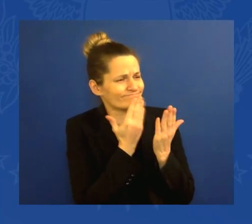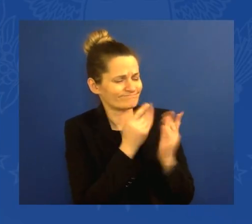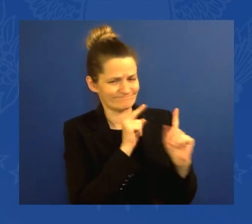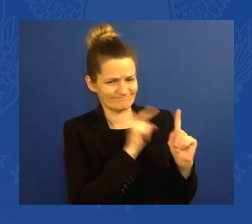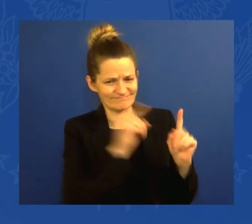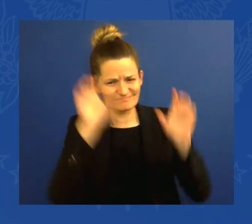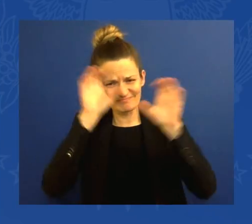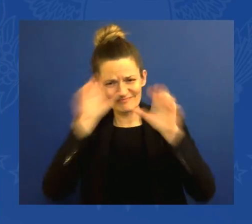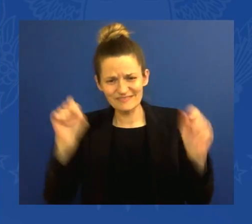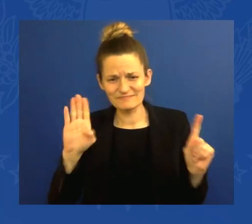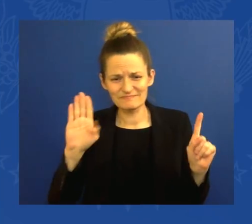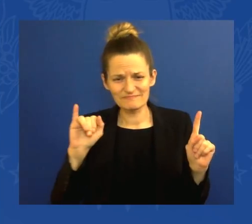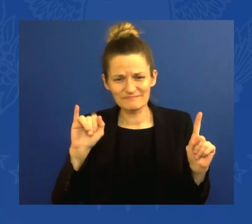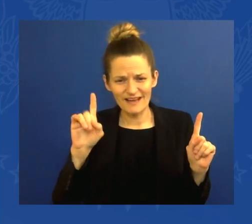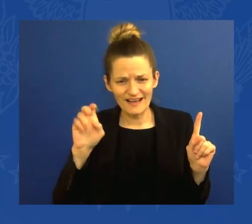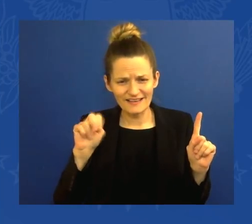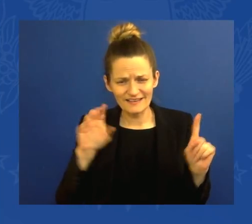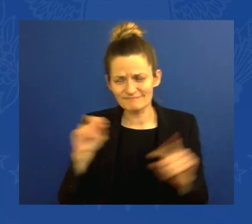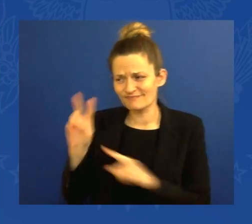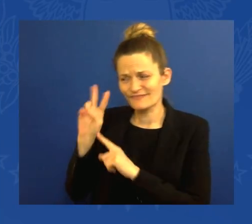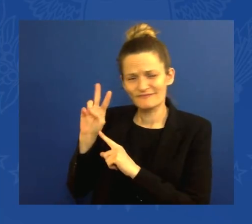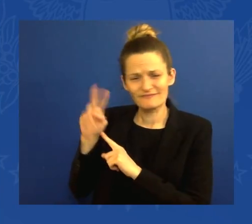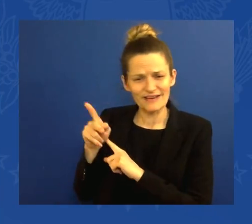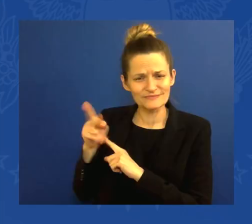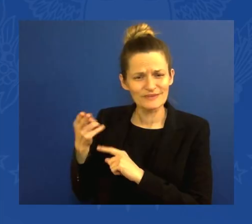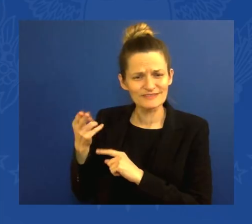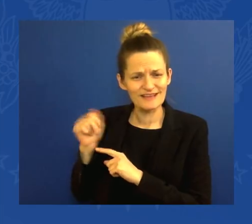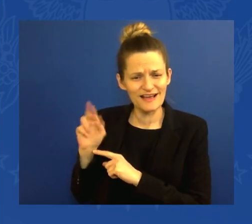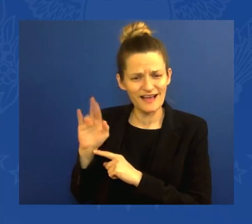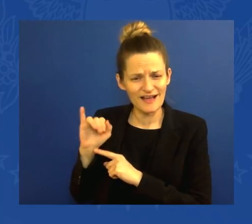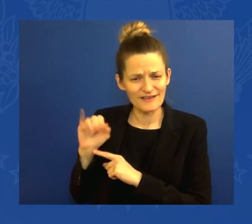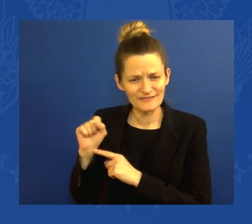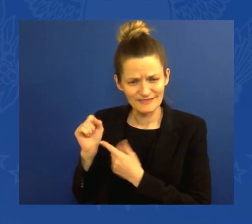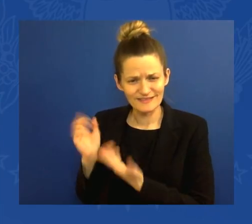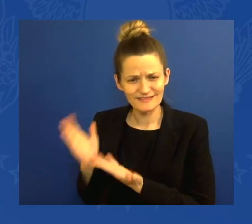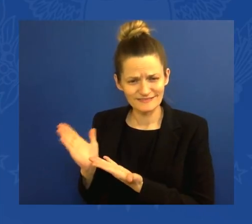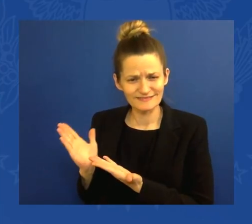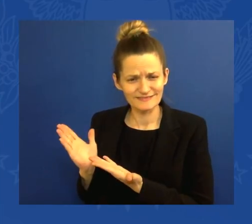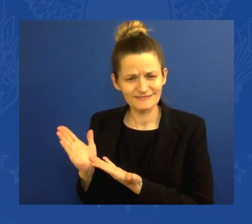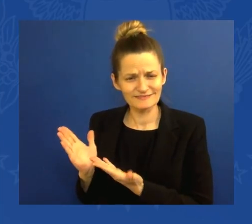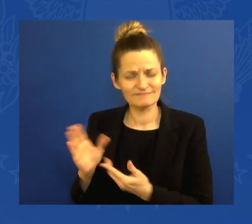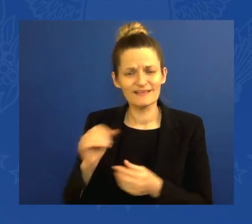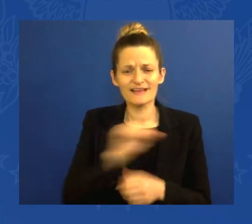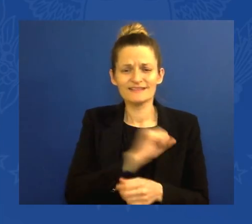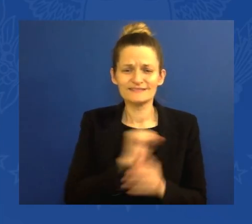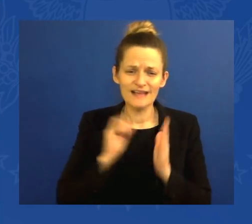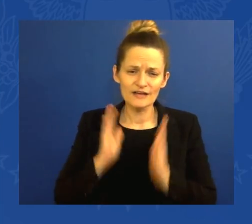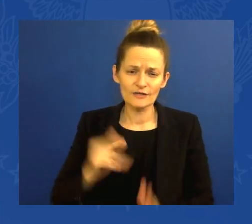Senators Gillibrand, Graham, Grassley, Durbin, Representatives Bustos, Griffith,